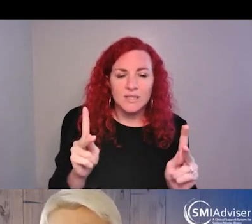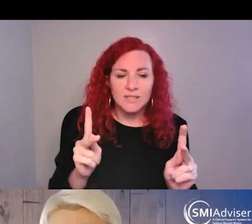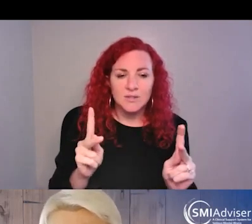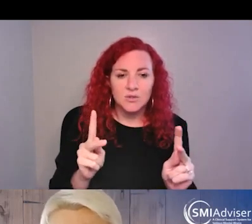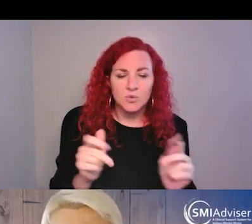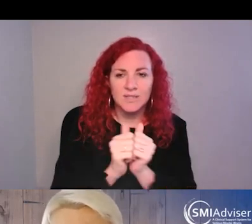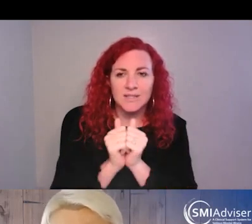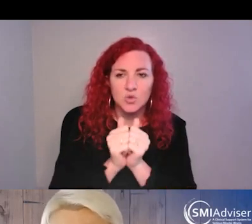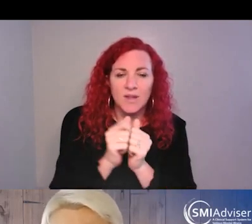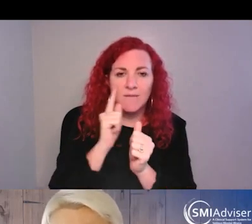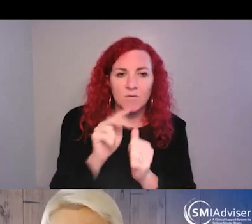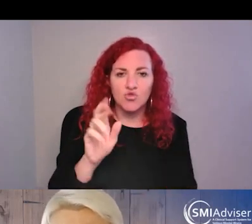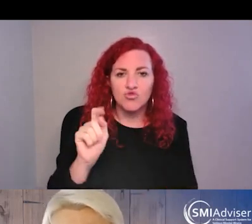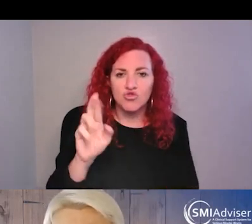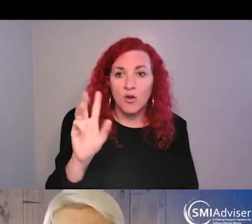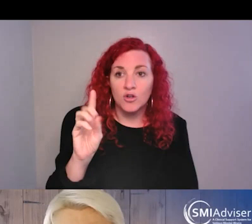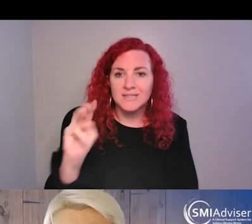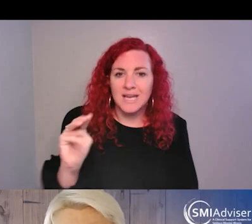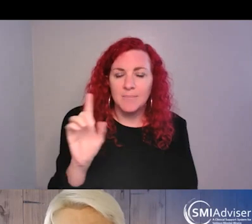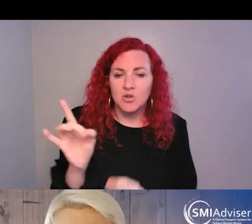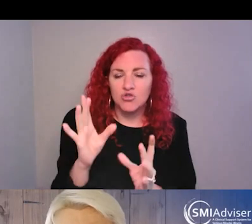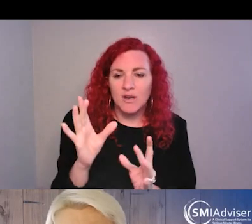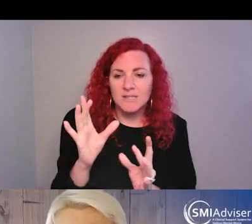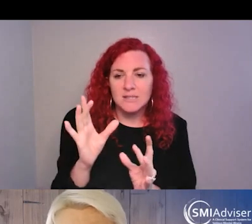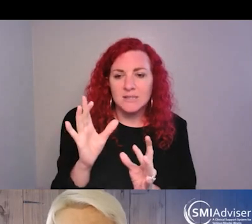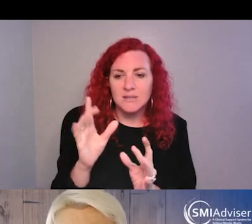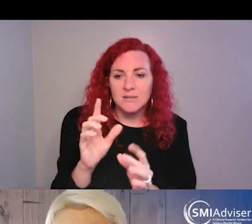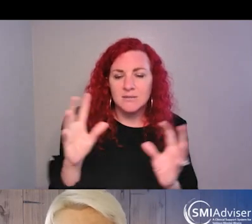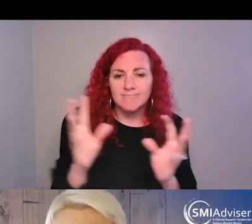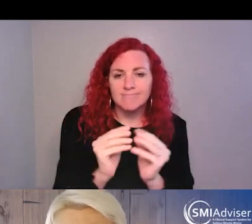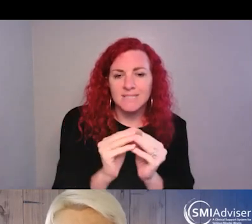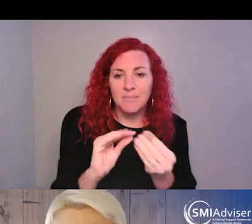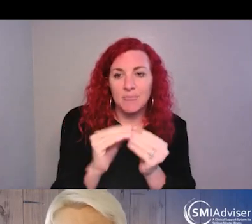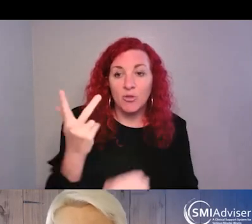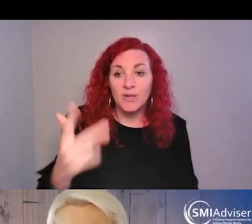FOR THE ROTTERDAM CRISIS SUMMIT THREE.